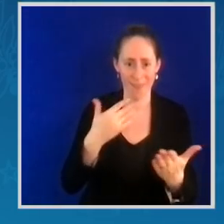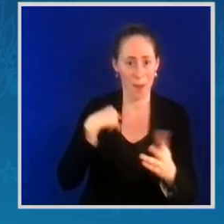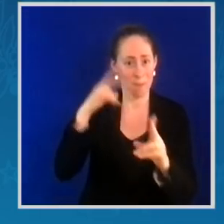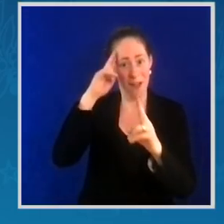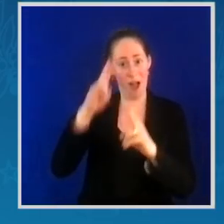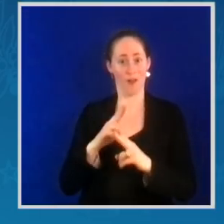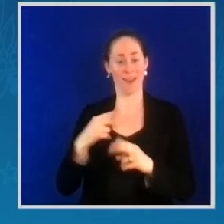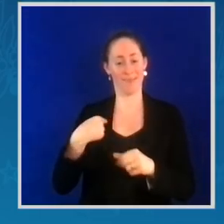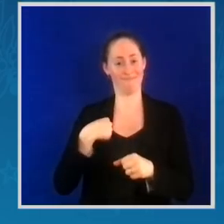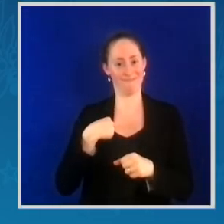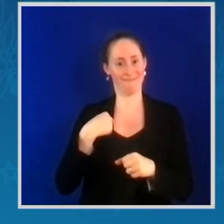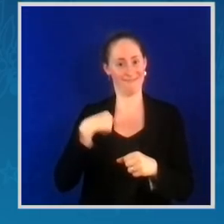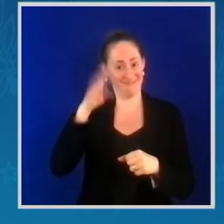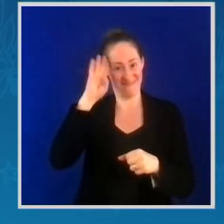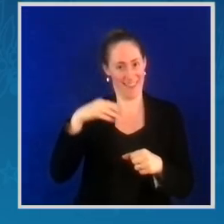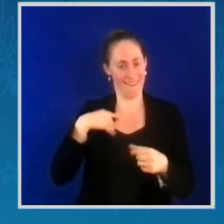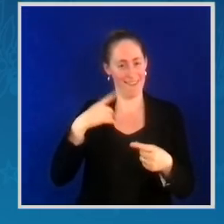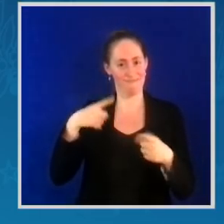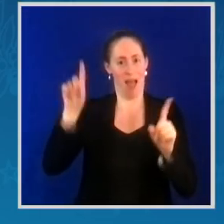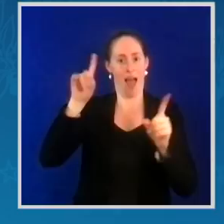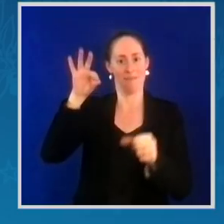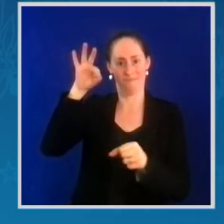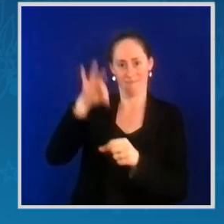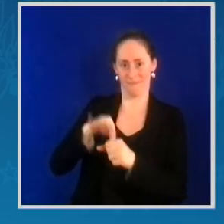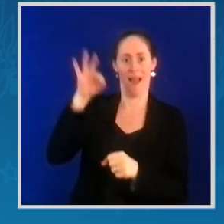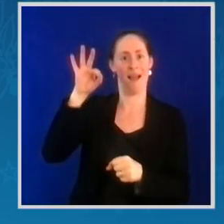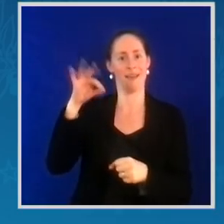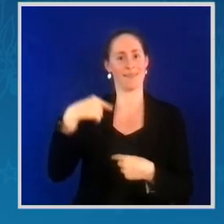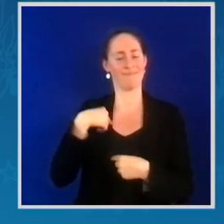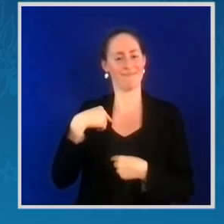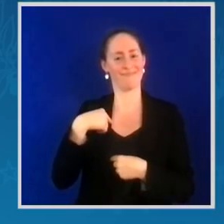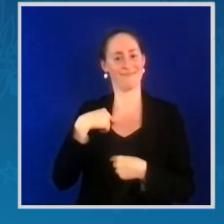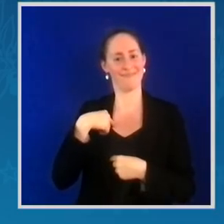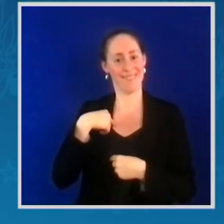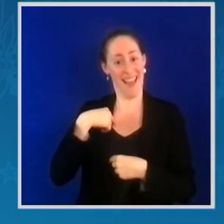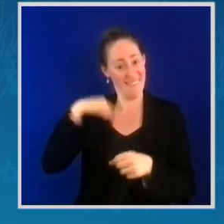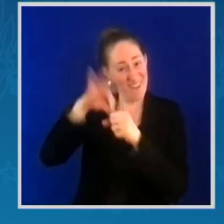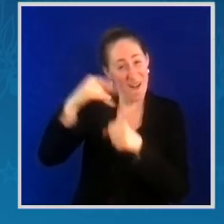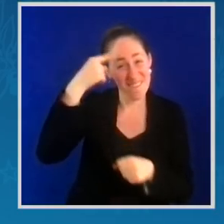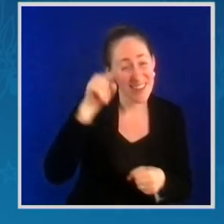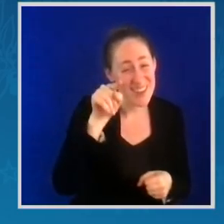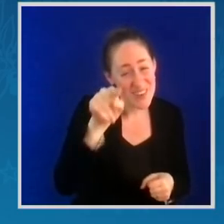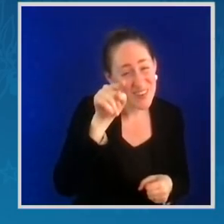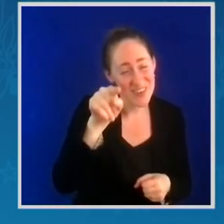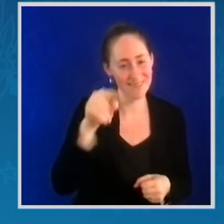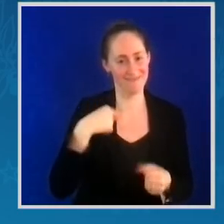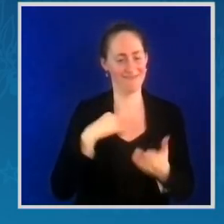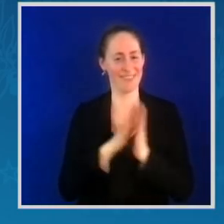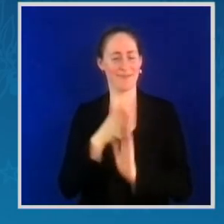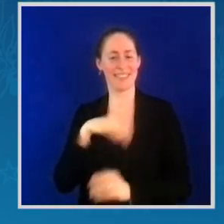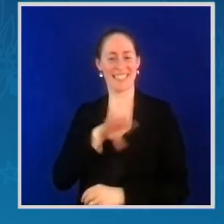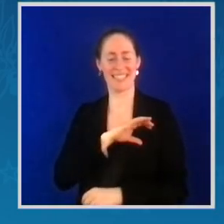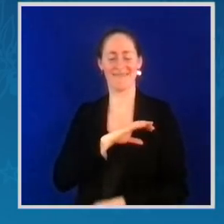as a nationalized citizen and I voted for you. So my question is, what would you say to these women,